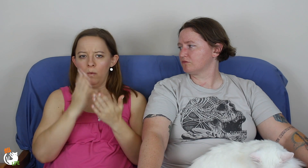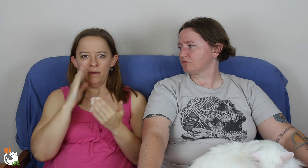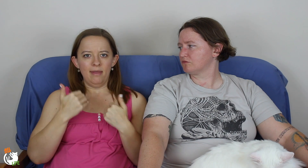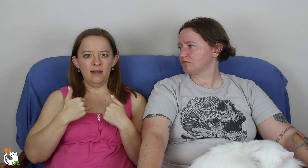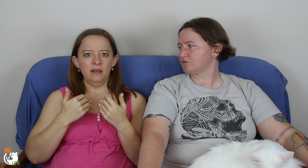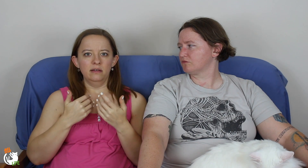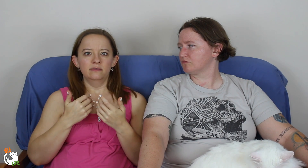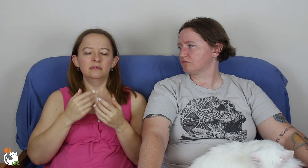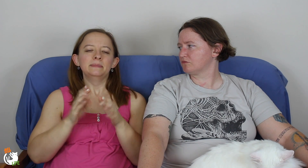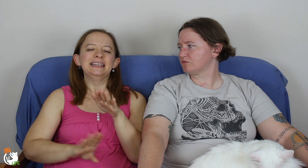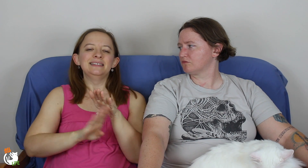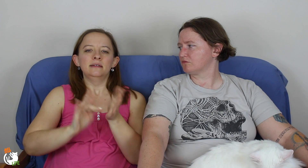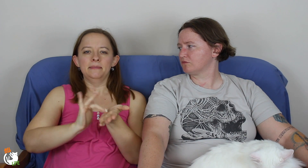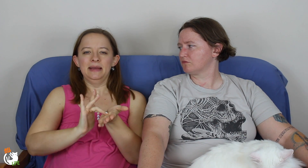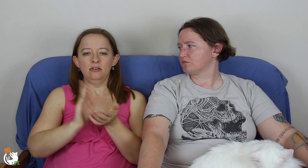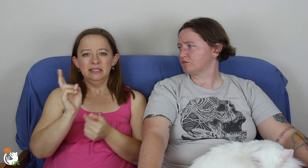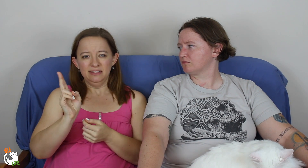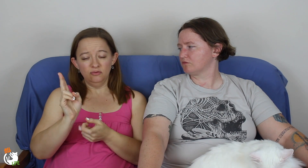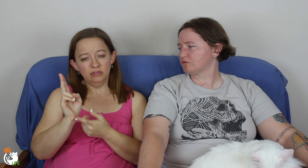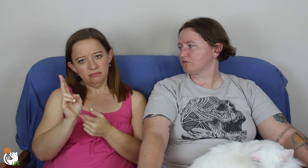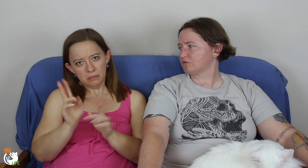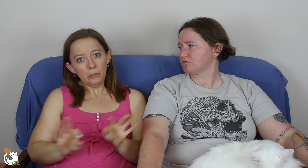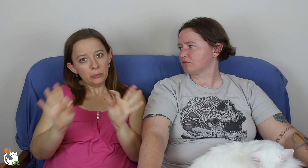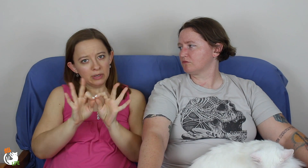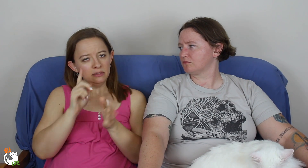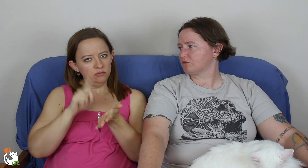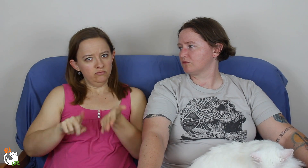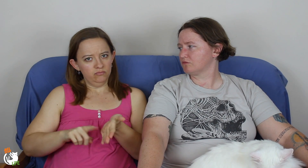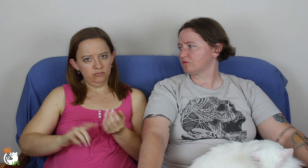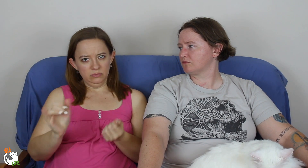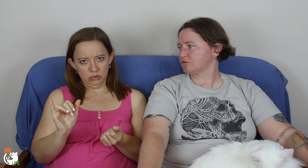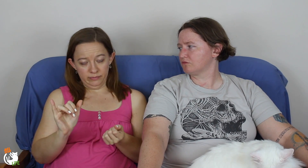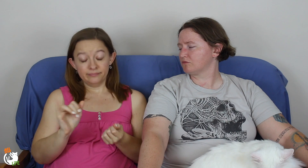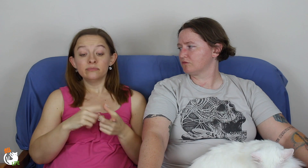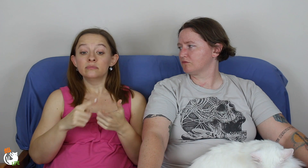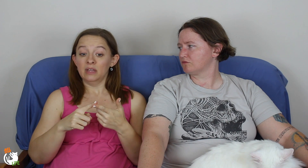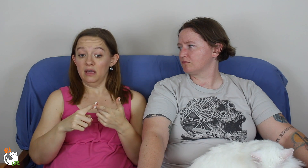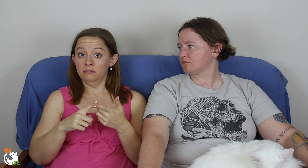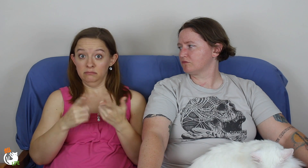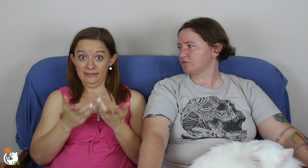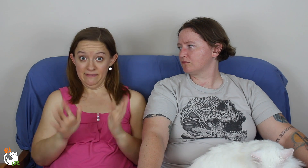Plus also you get basic medical history, which again is very important to check that as well.